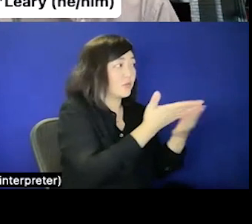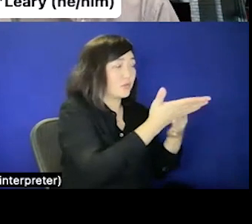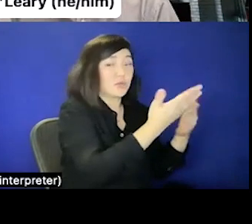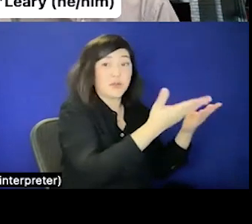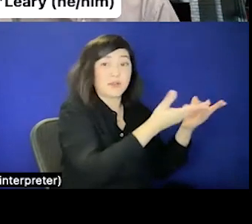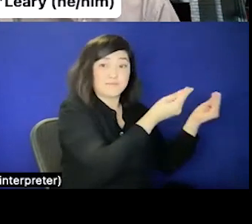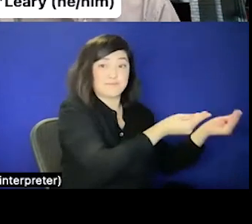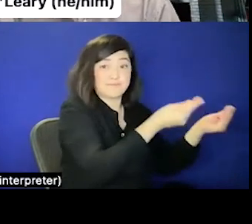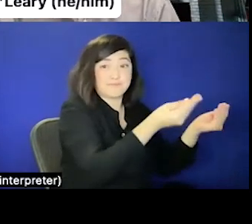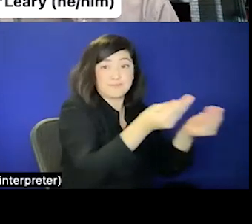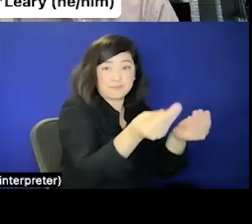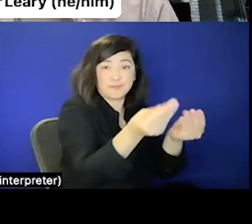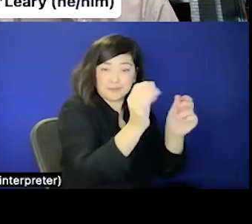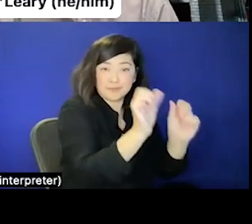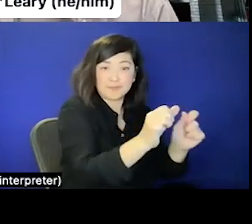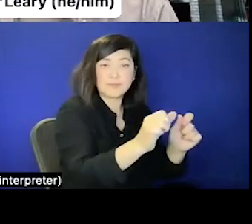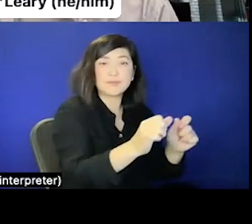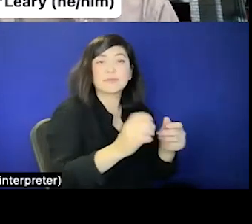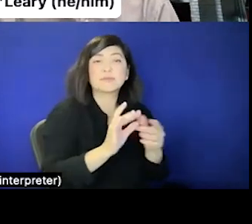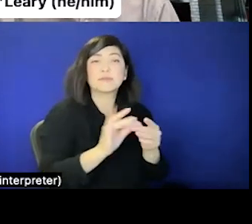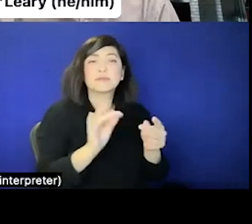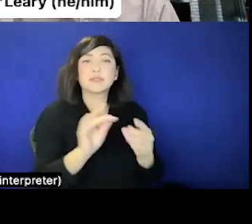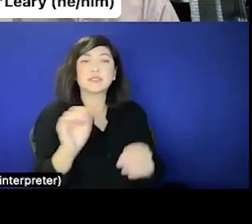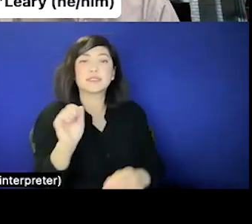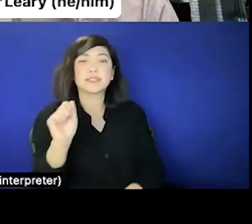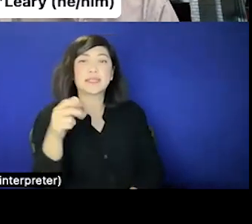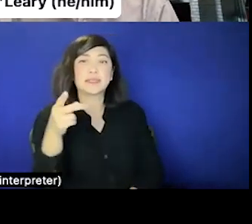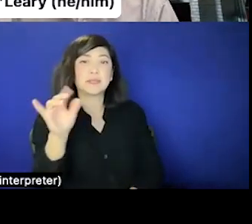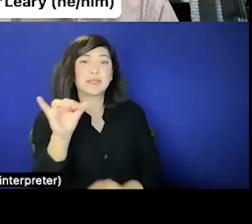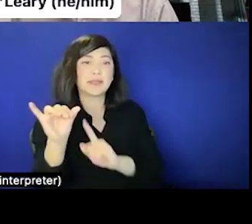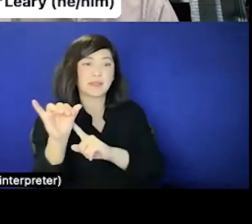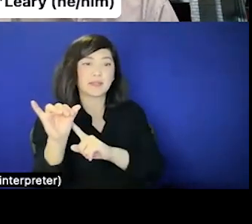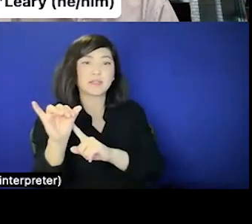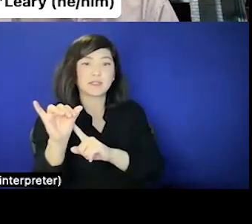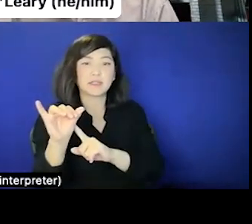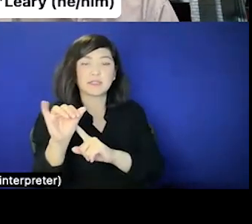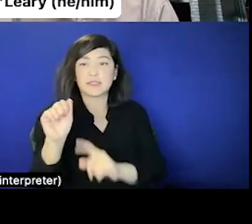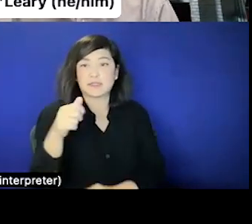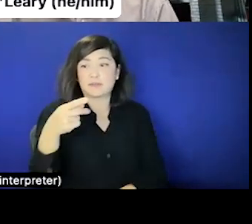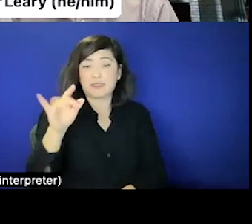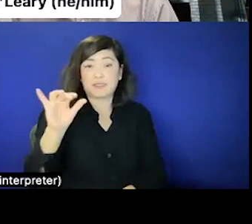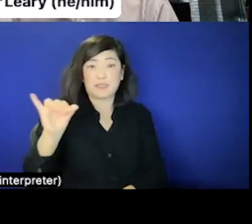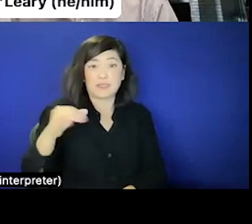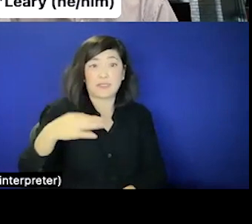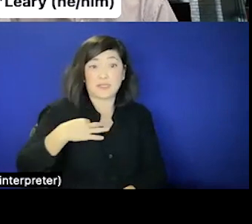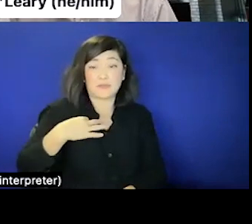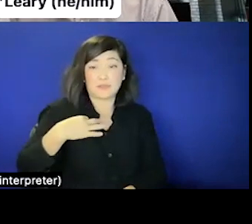I mentioned API calls here. API is Application Programming Interface. It's actually a way